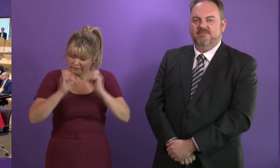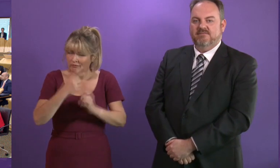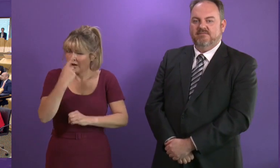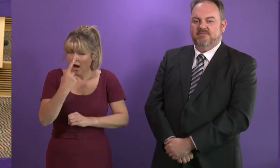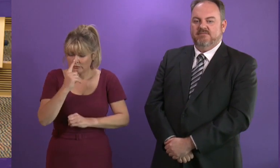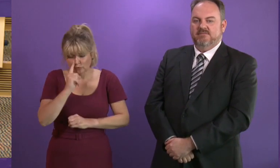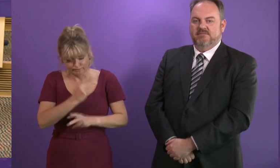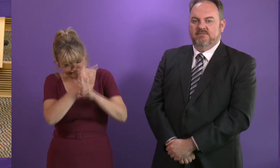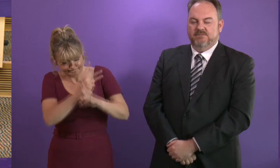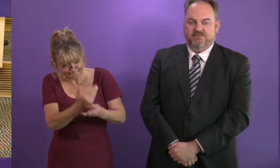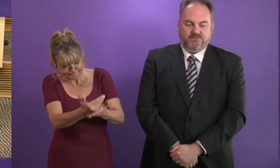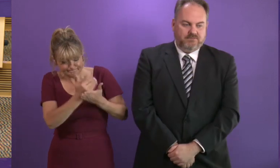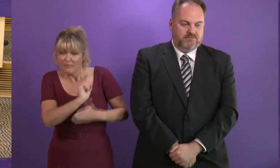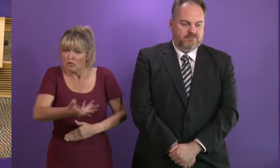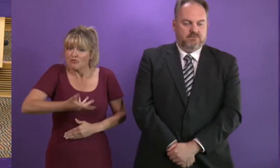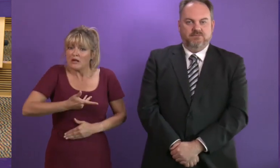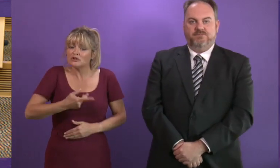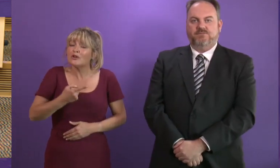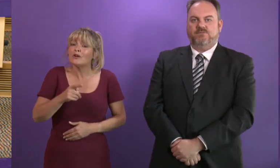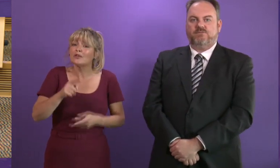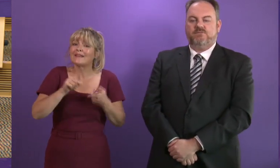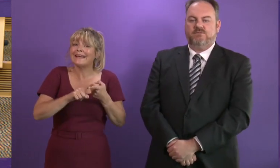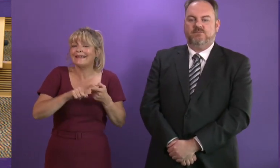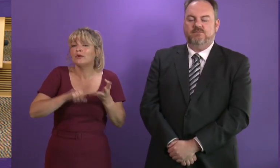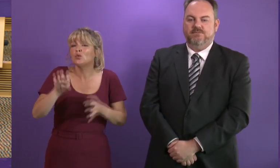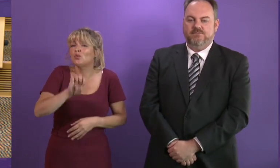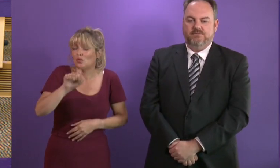Although I was reassured to read the research that was published earlier this week that